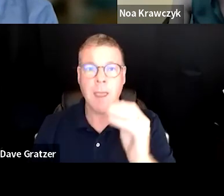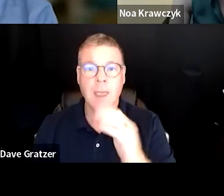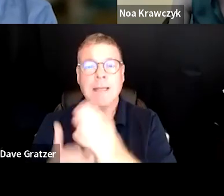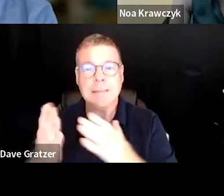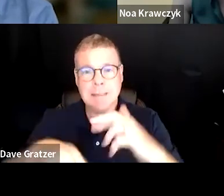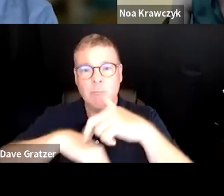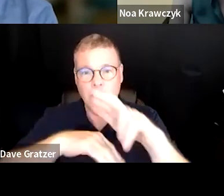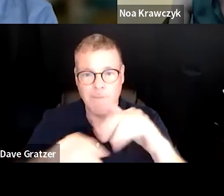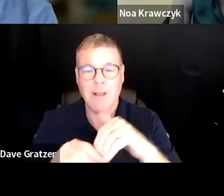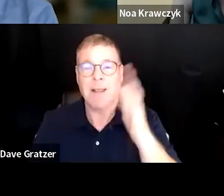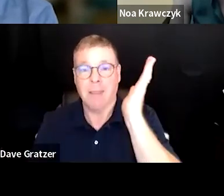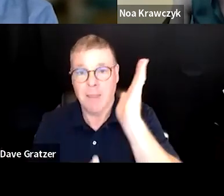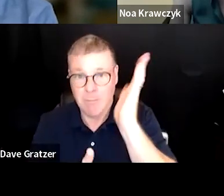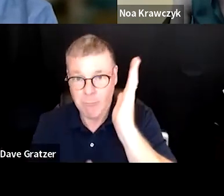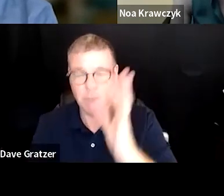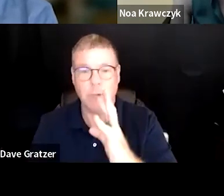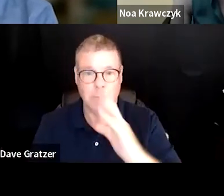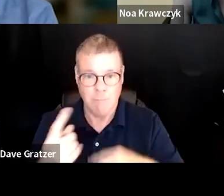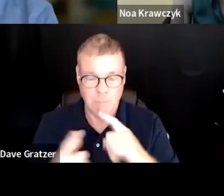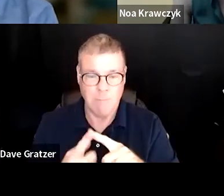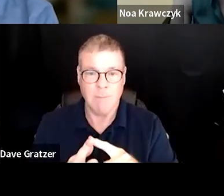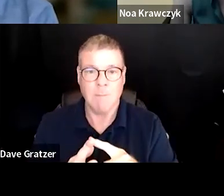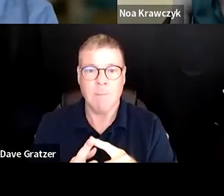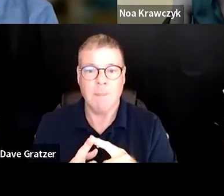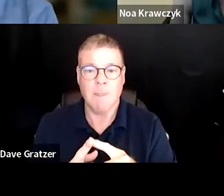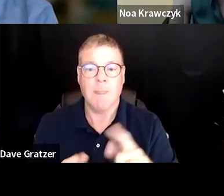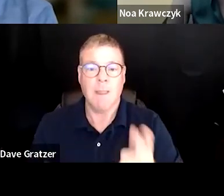already in the presentations to people with lived experience